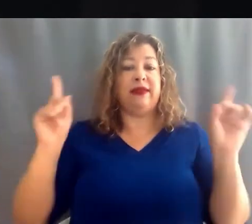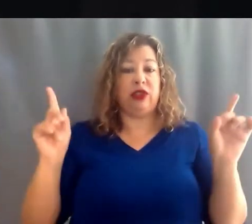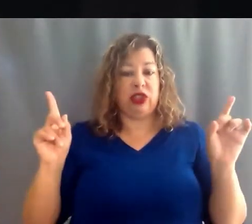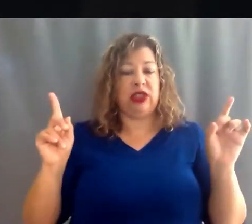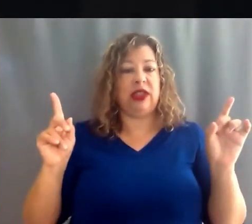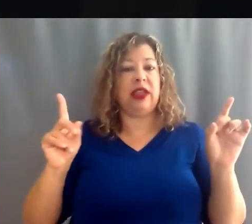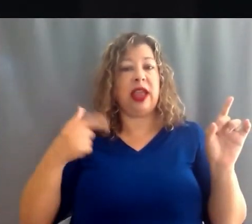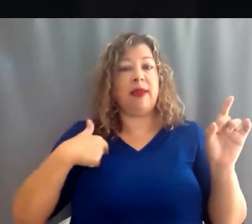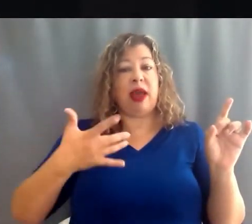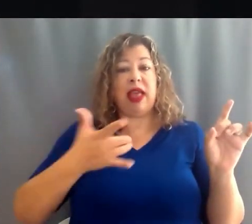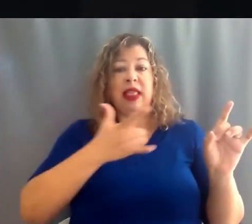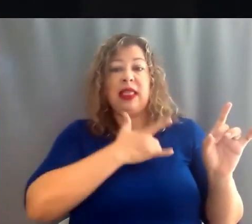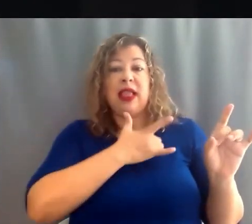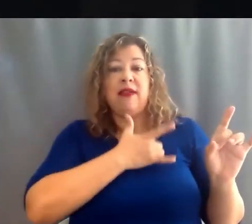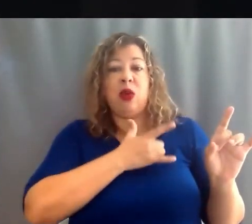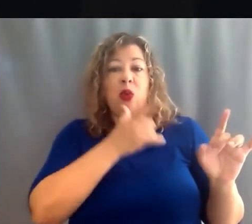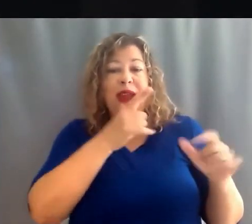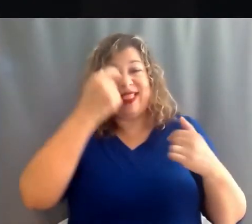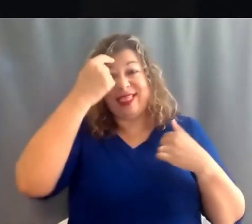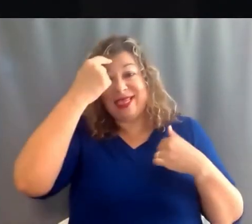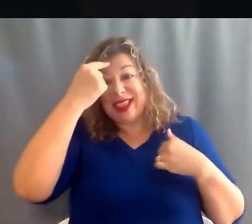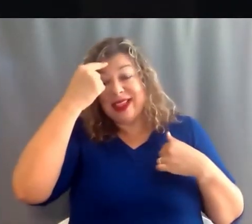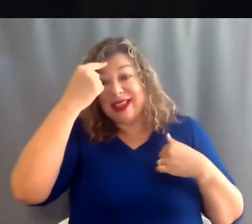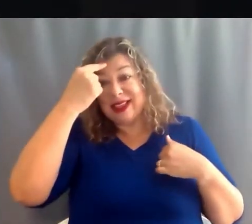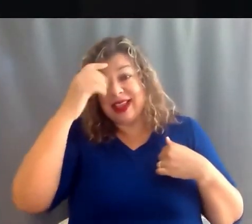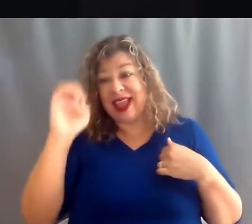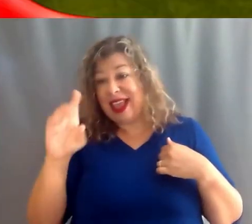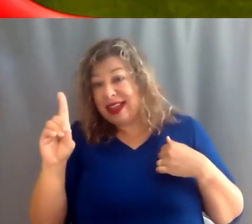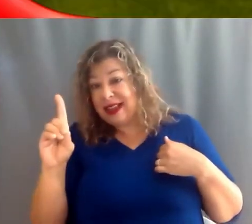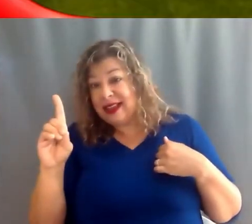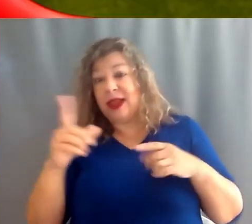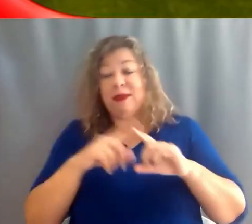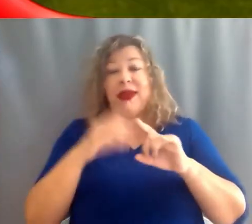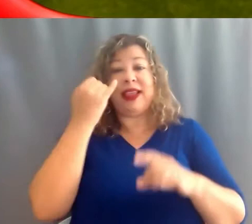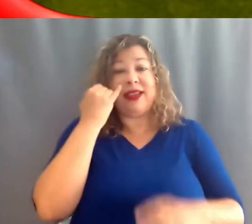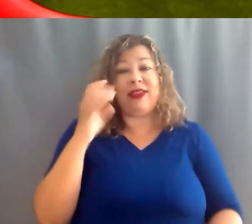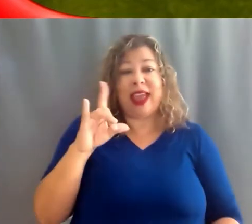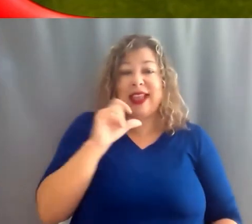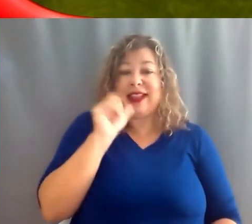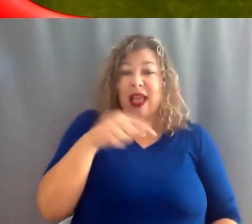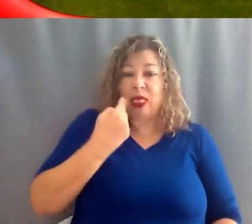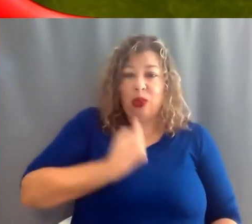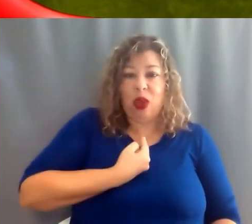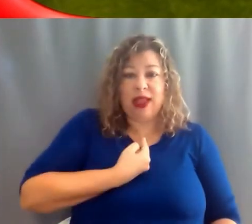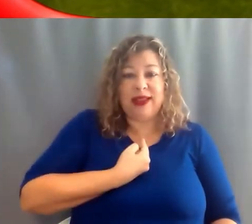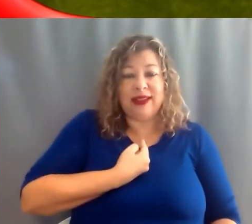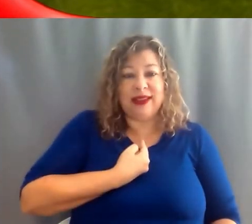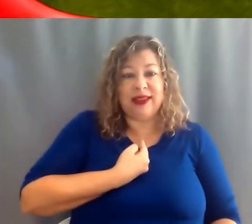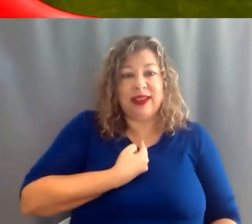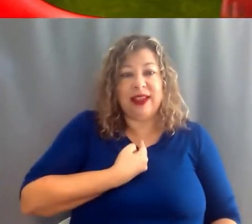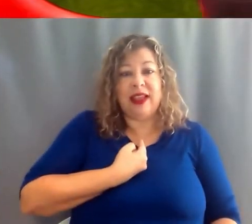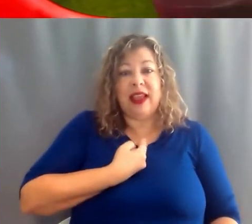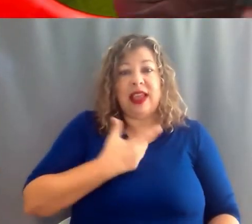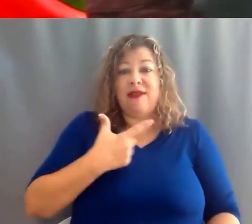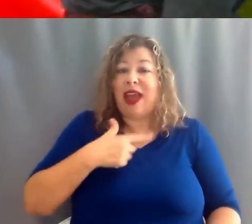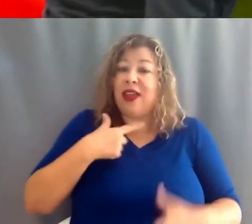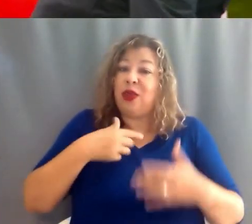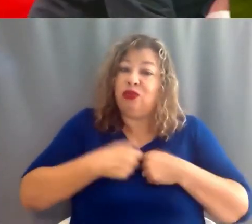I'm loving who I think all of Ed is. But if Ed isn't giving me all of Ed, am I actually loving all of Ed?